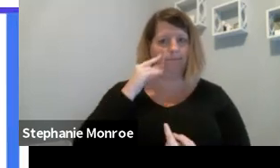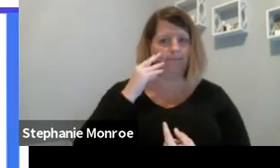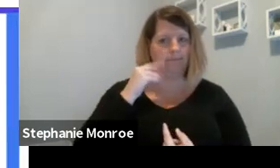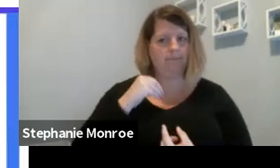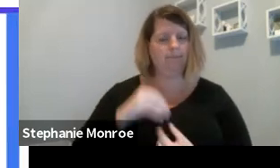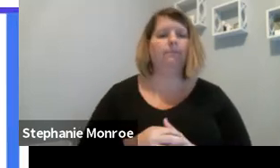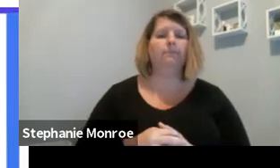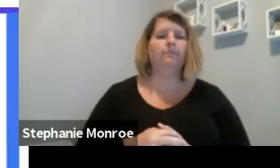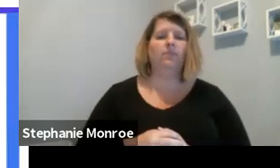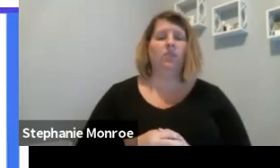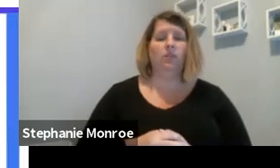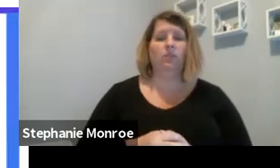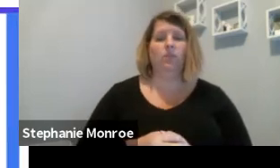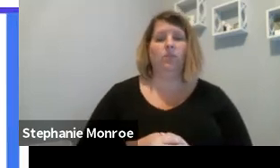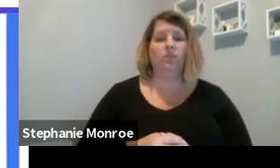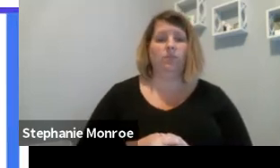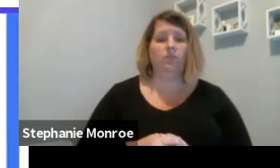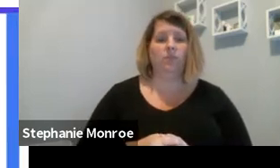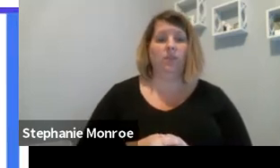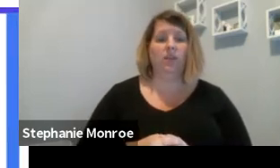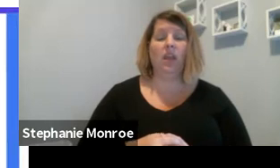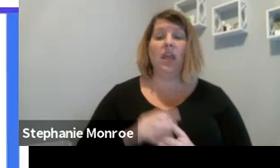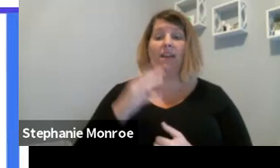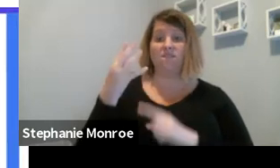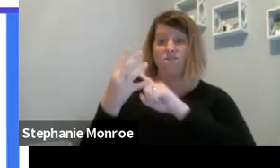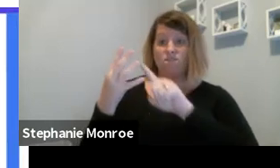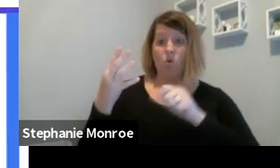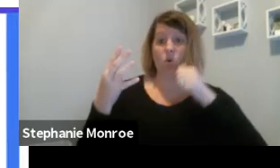One in four girls and one in six boys